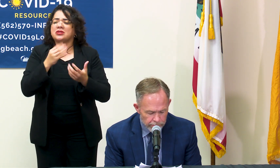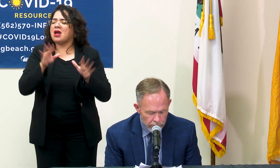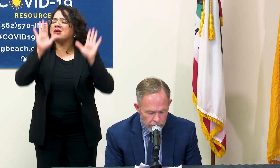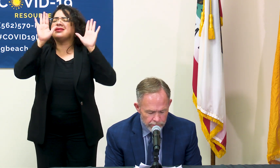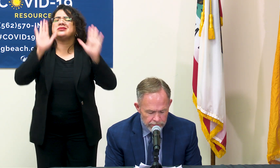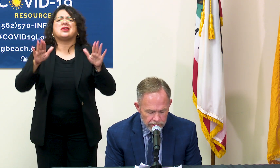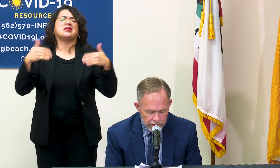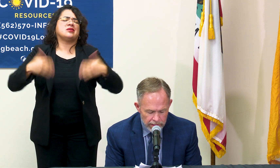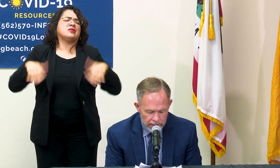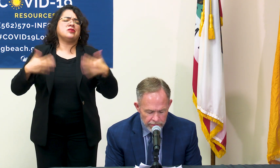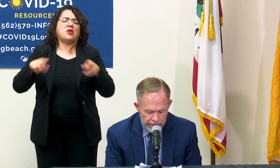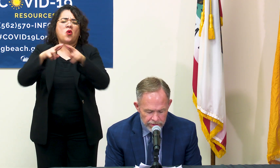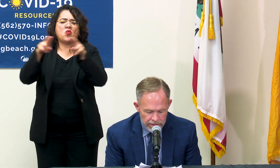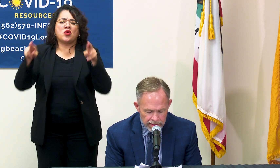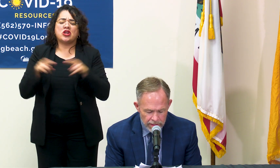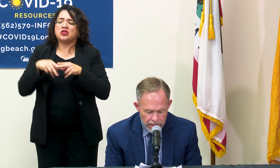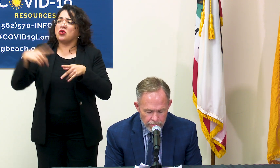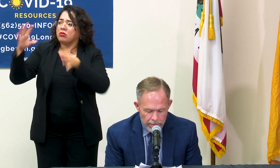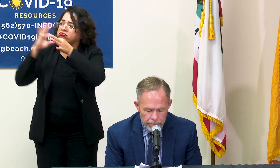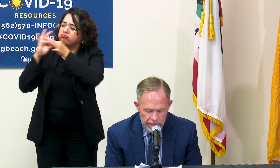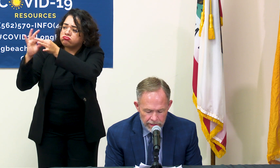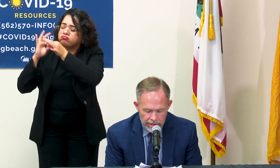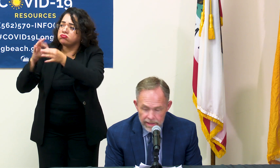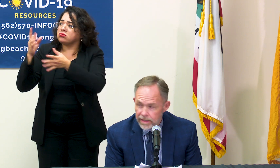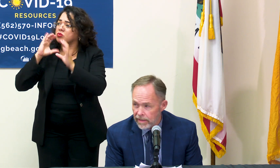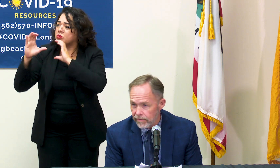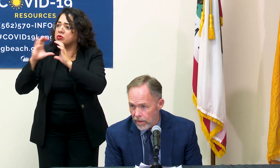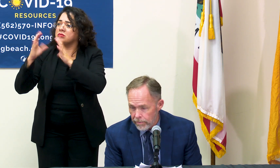from local regional and other agencies but particularly the City of Long Beach